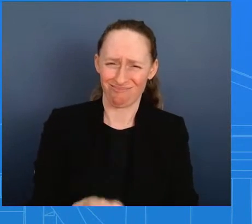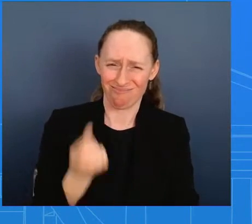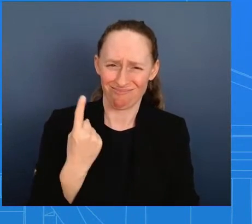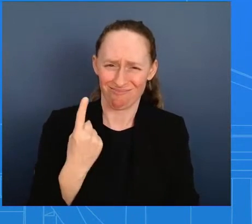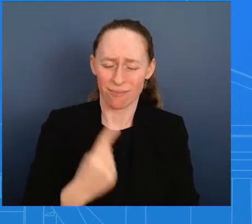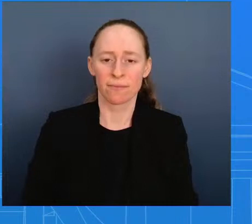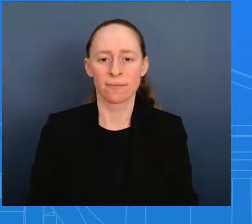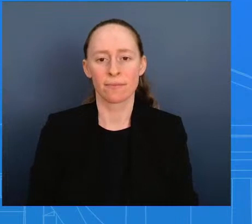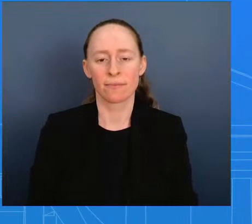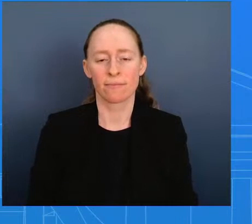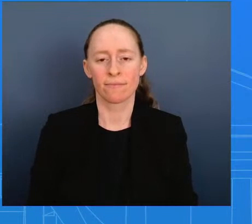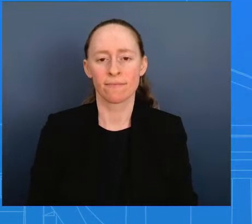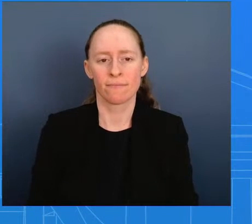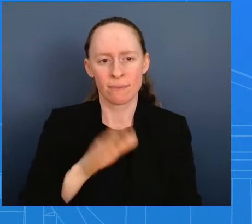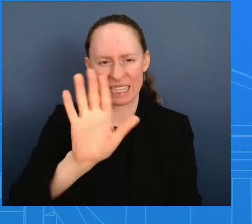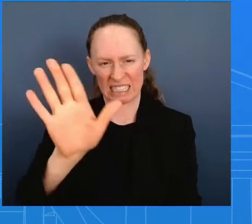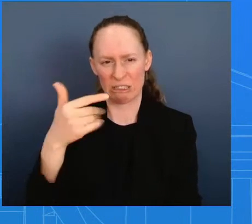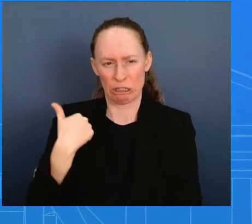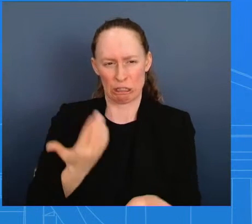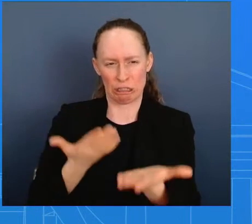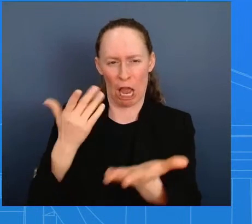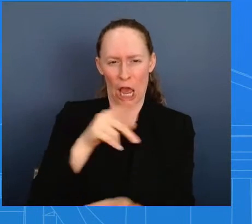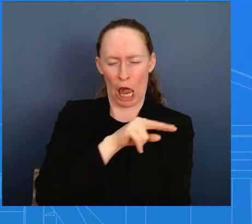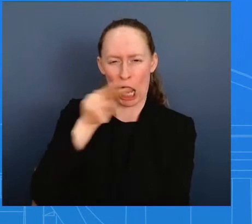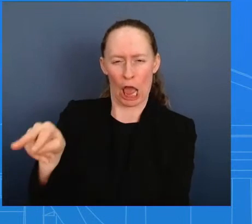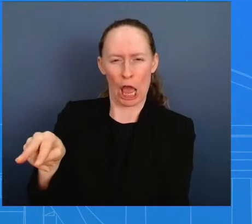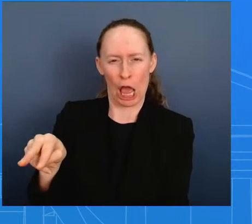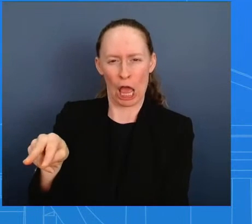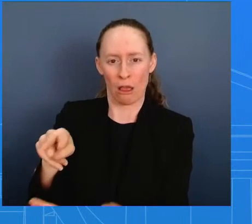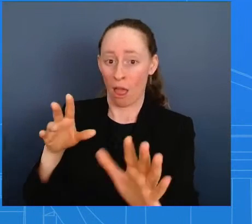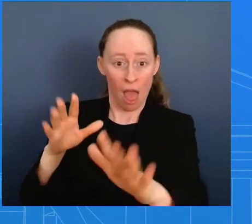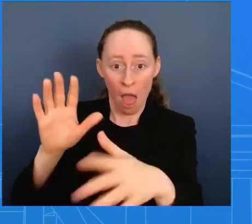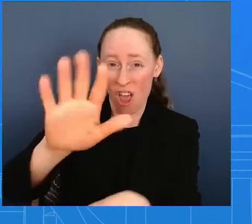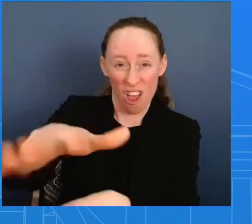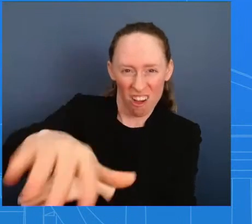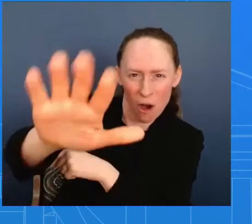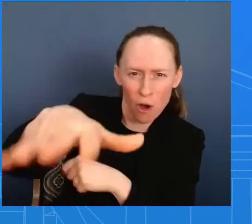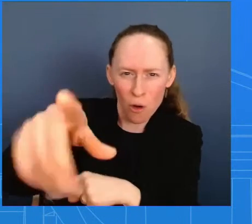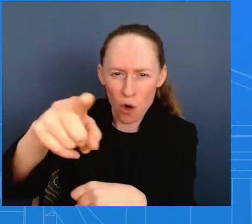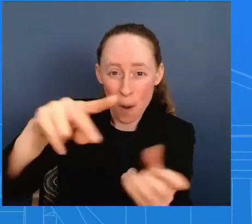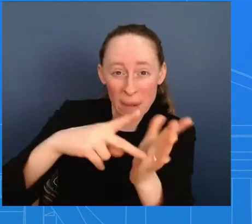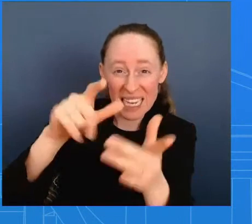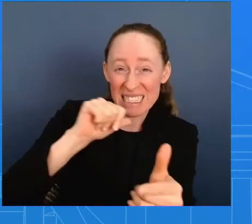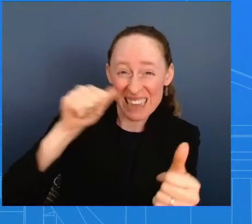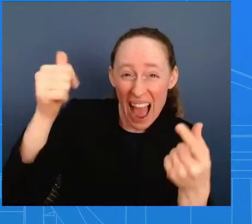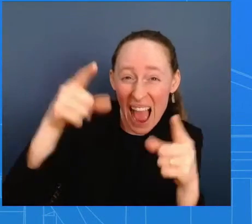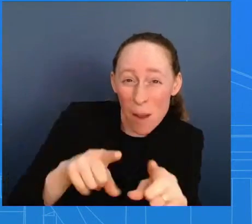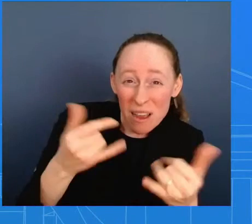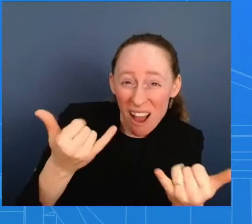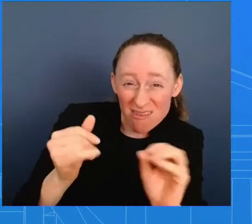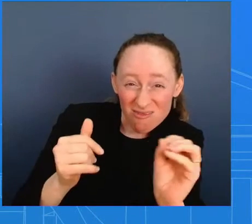that we gave which -- The Press: I just laid out -- are you saying this isn't happening? Mr. Sullivan: I'm sorry, I thought you asked me how I can say it. I'm saying I'd like you to look at the United States' --